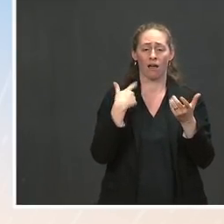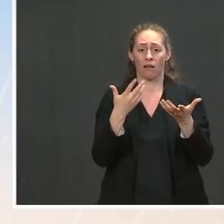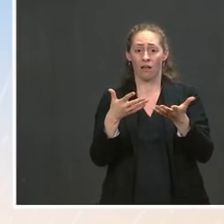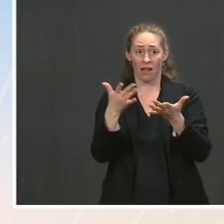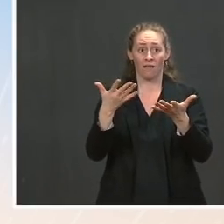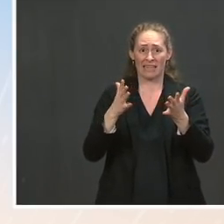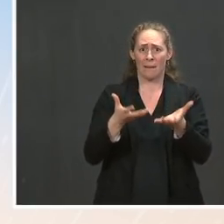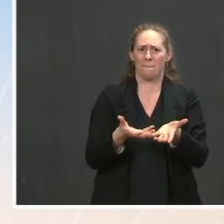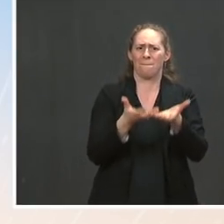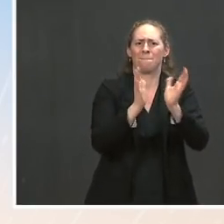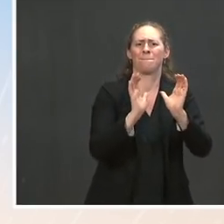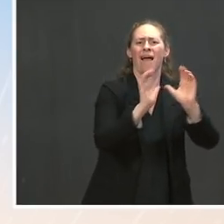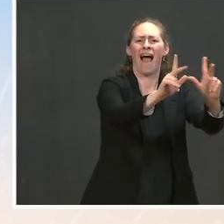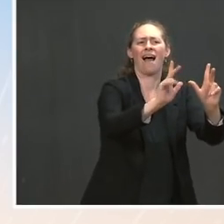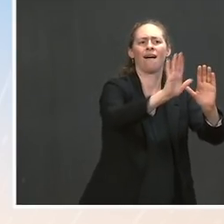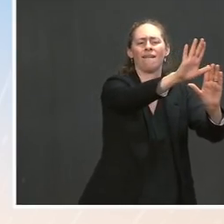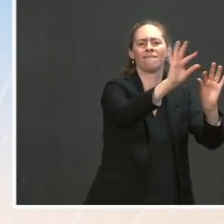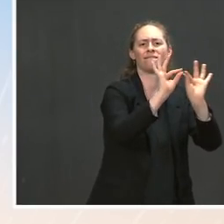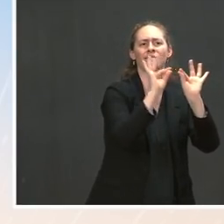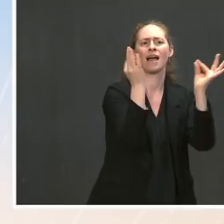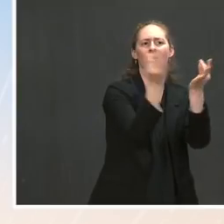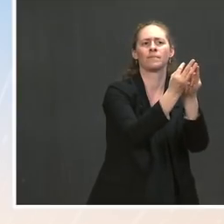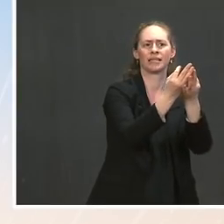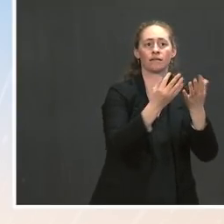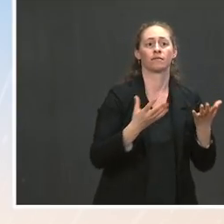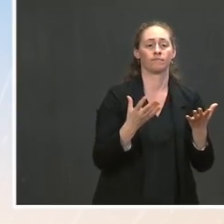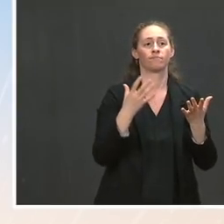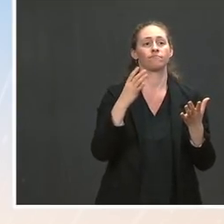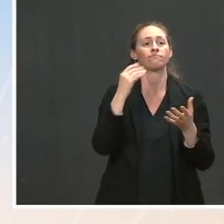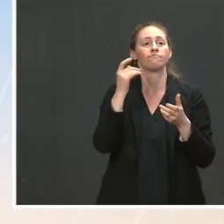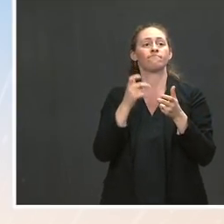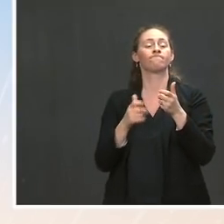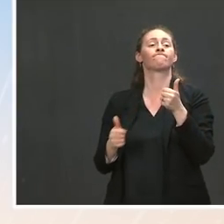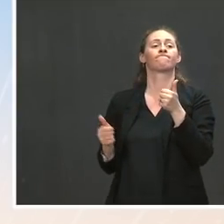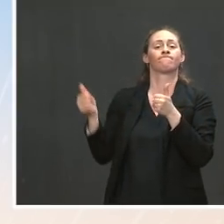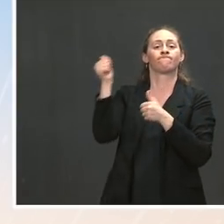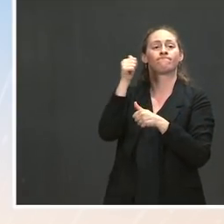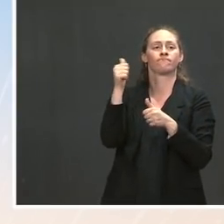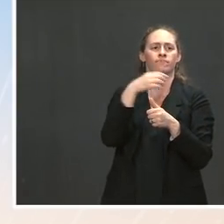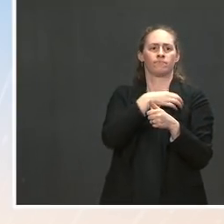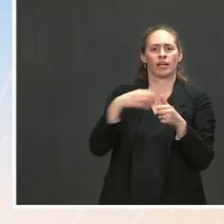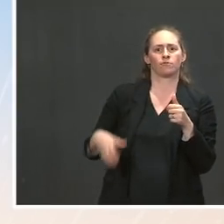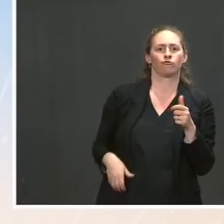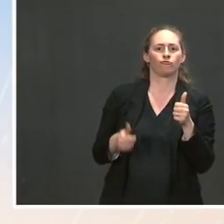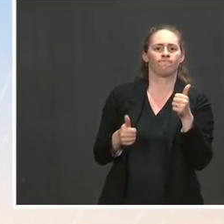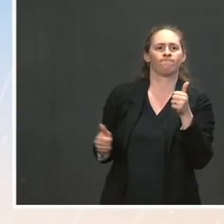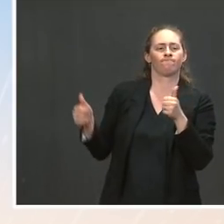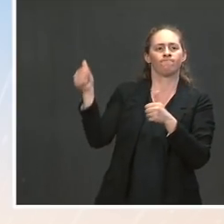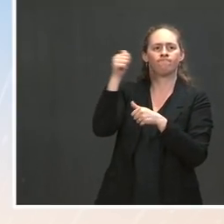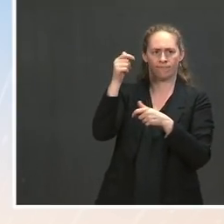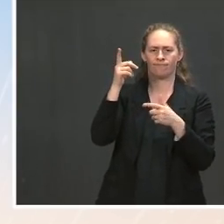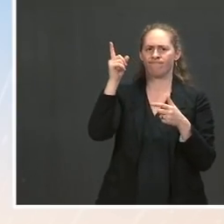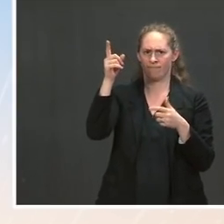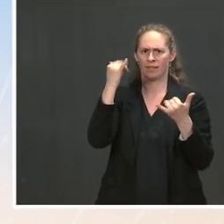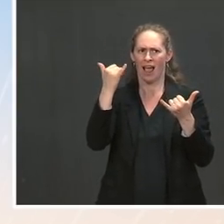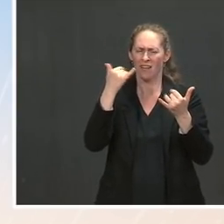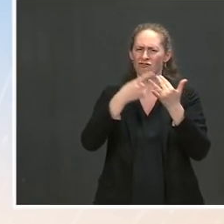when Ambassador Jacobson and others were in the region was on exactly these issues, but it was just the first trip. As we announced just a couple of days ago,